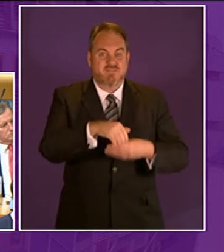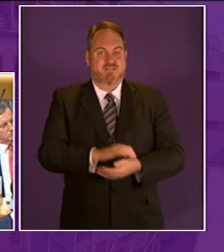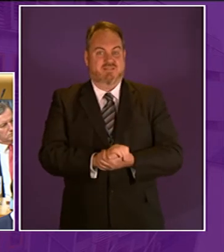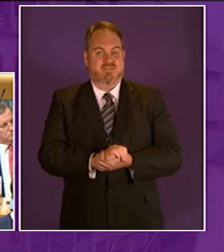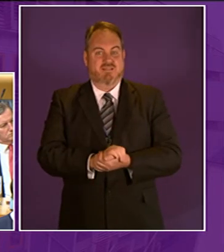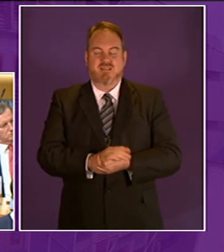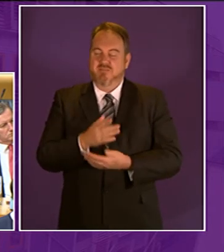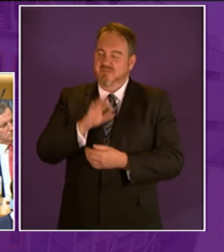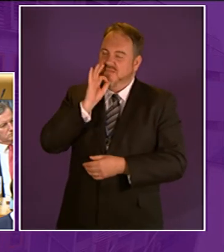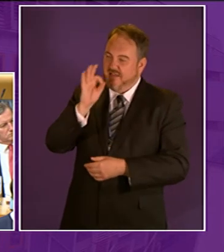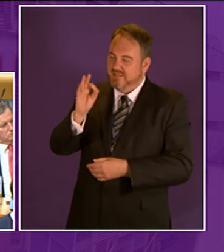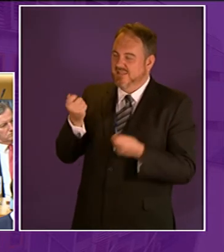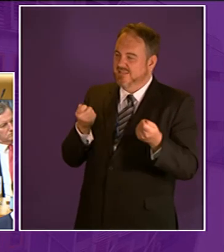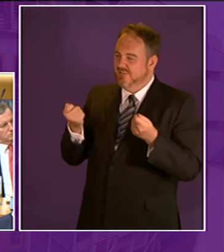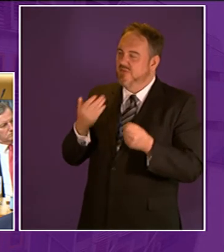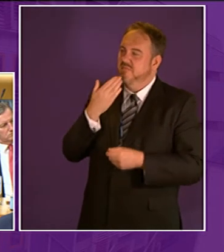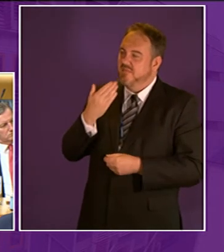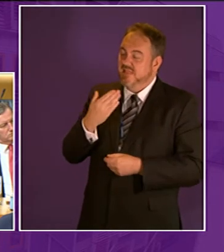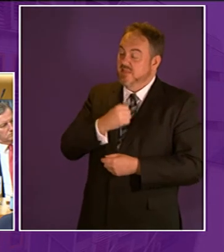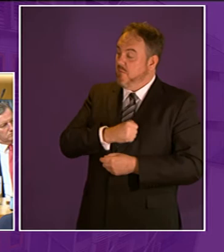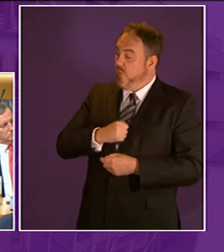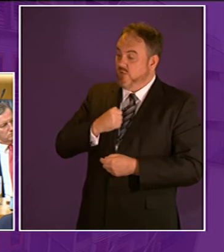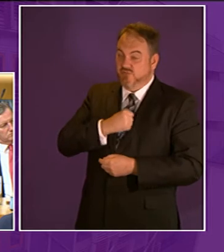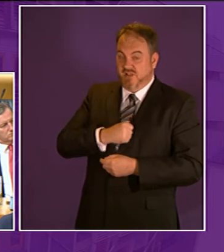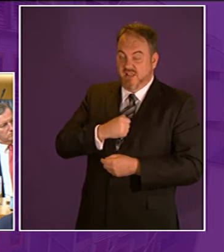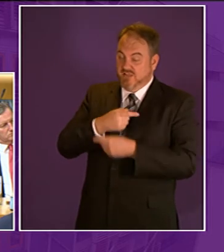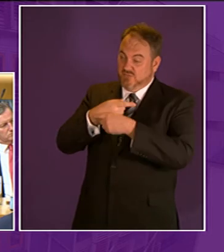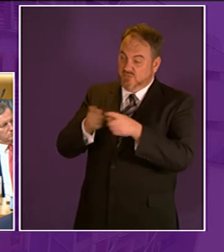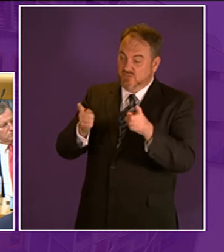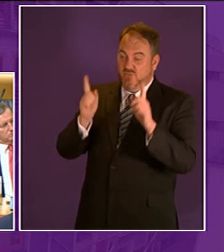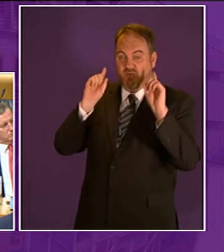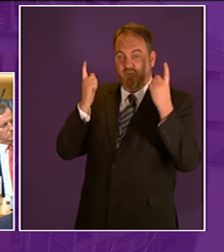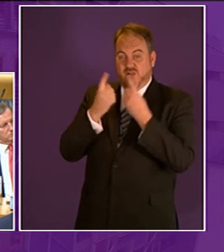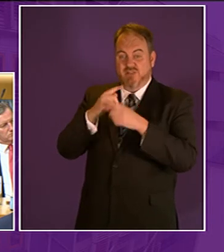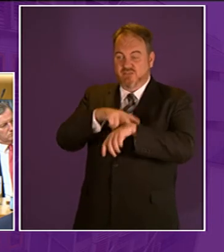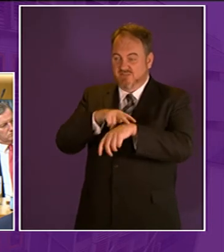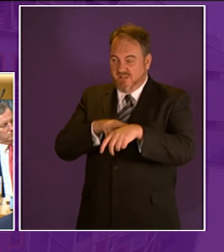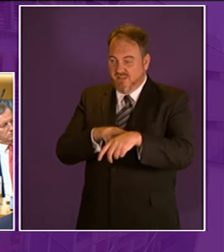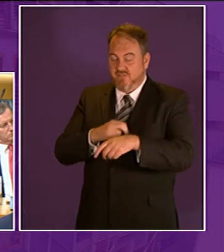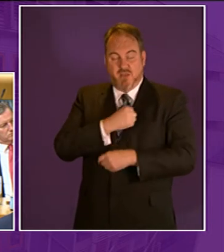Will the cabinet secretary apologise to college lecturers and their students for taking so